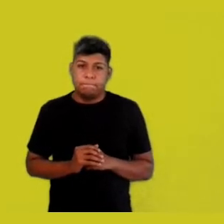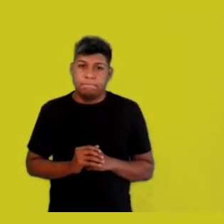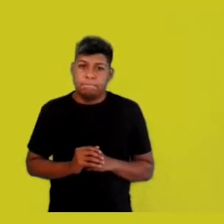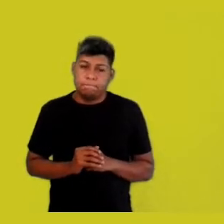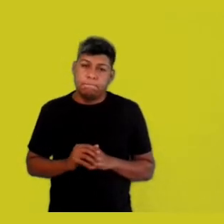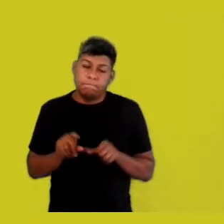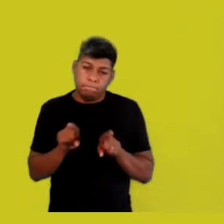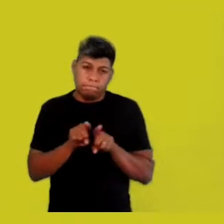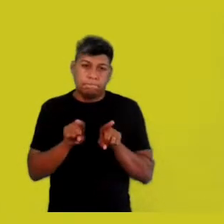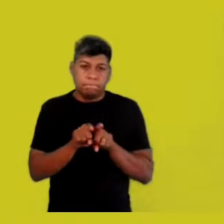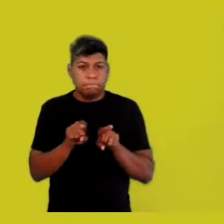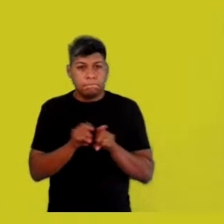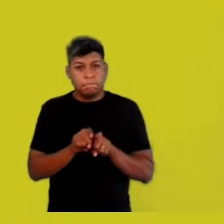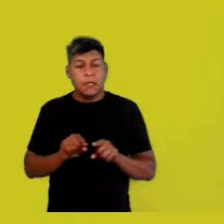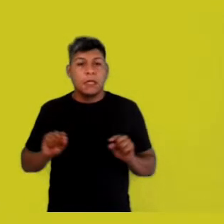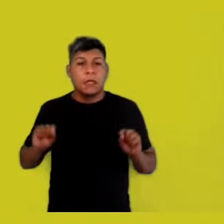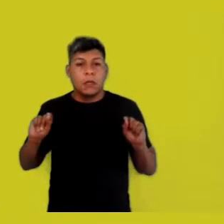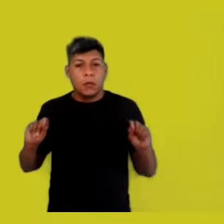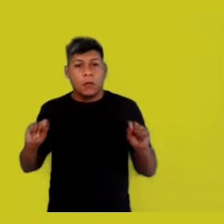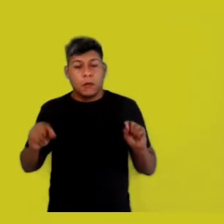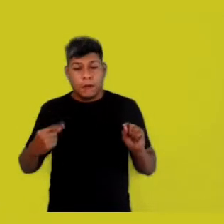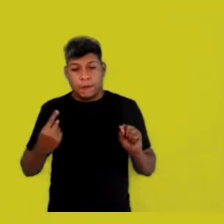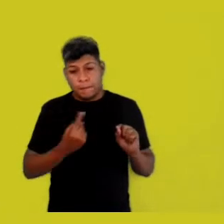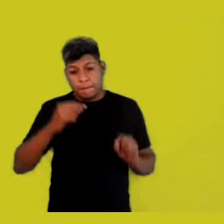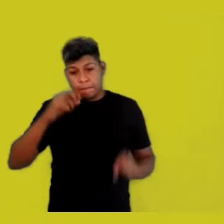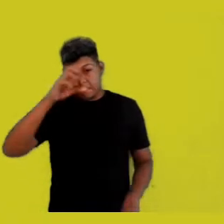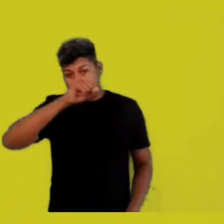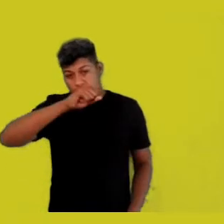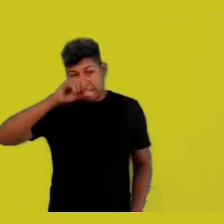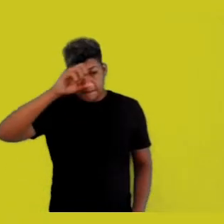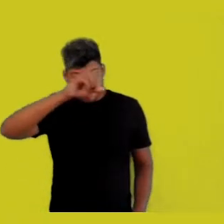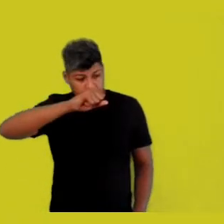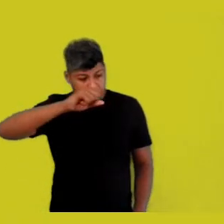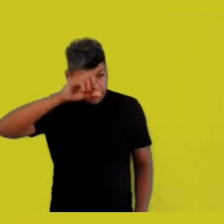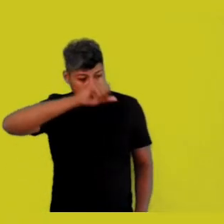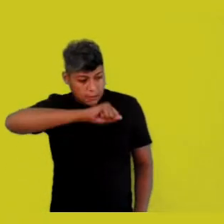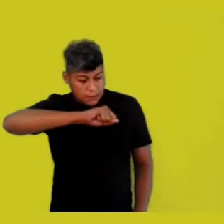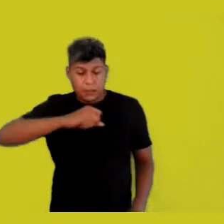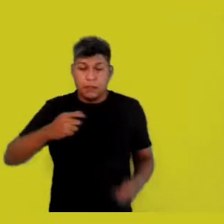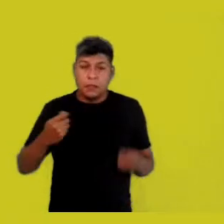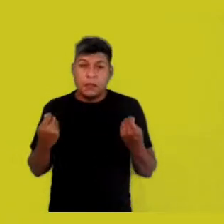I mean, we need to learn how to learn.